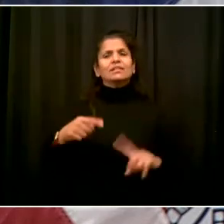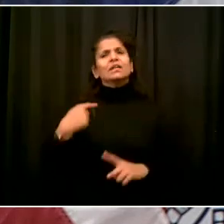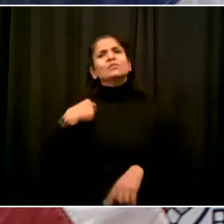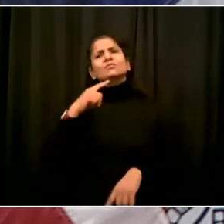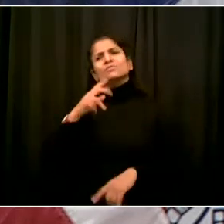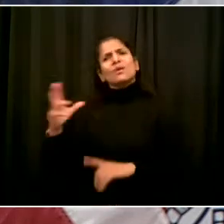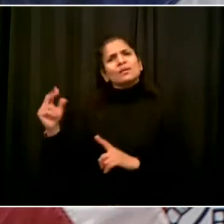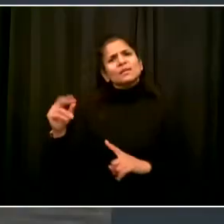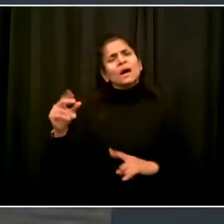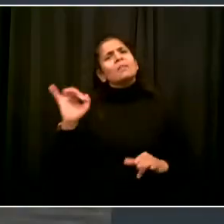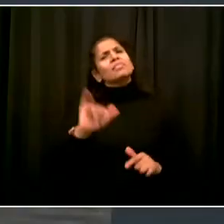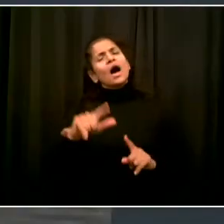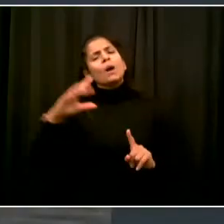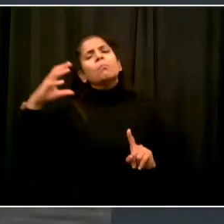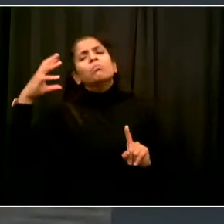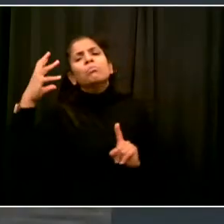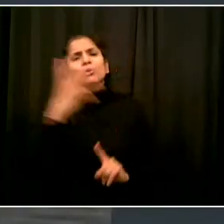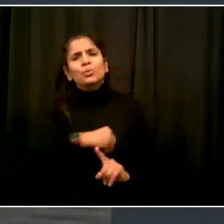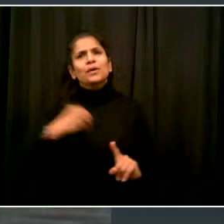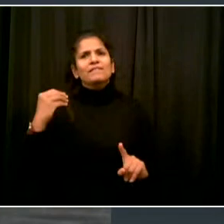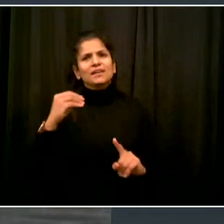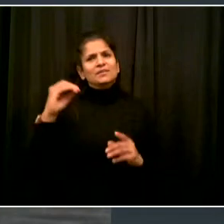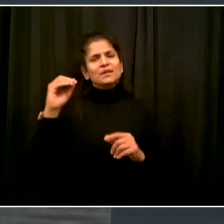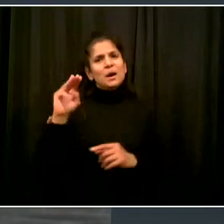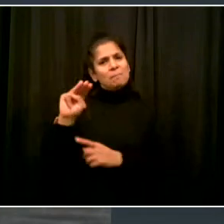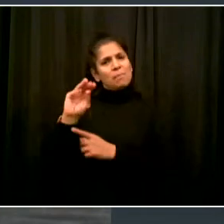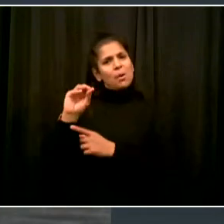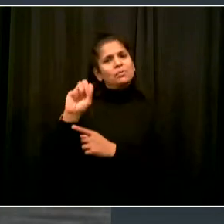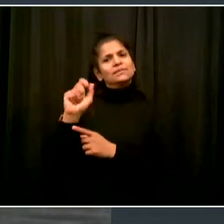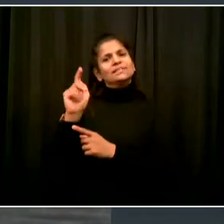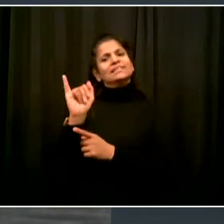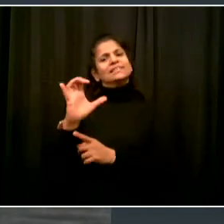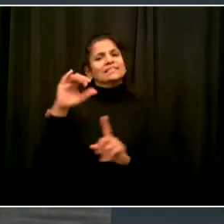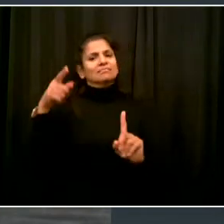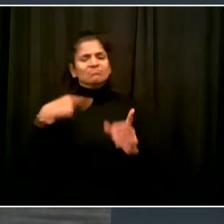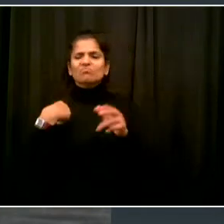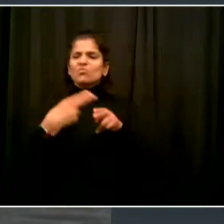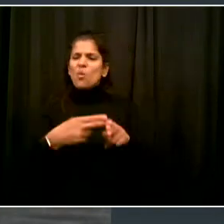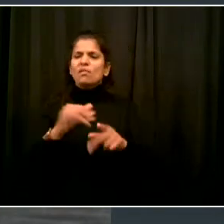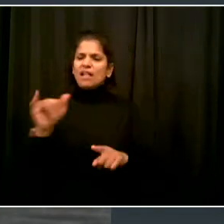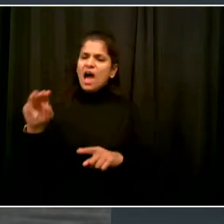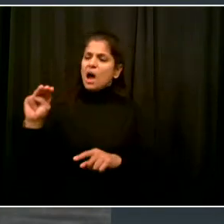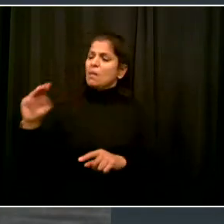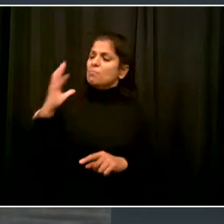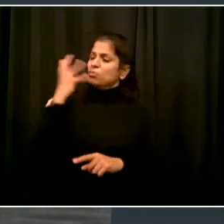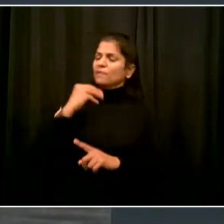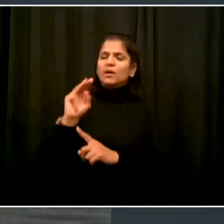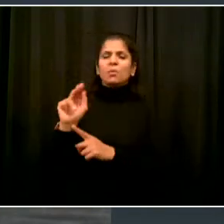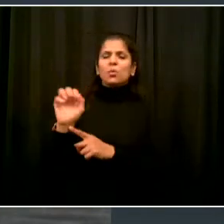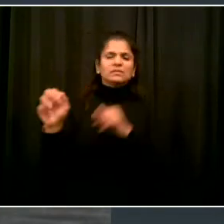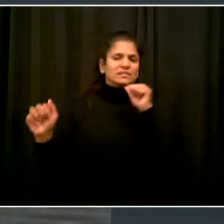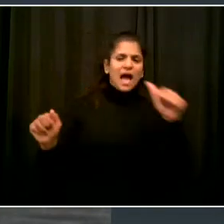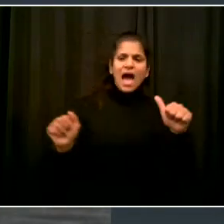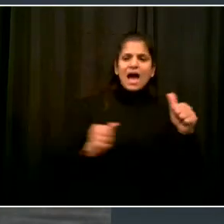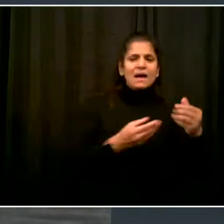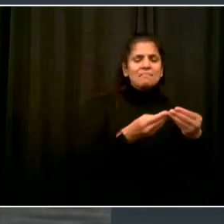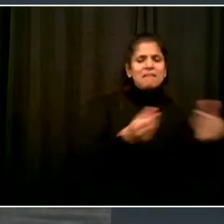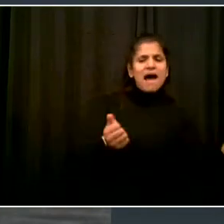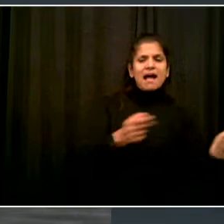SHOULD SHINE THROUGH AND IT COULD LEAD TO SOMETHING AGREE.TERR AND IT DID. SO DAVID DINKINS,